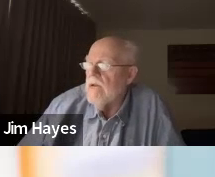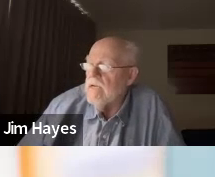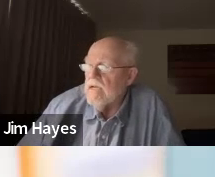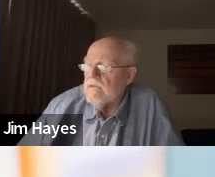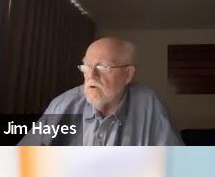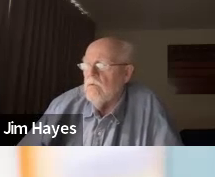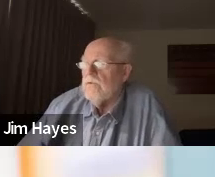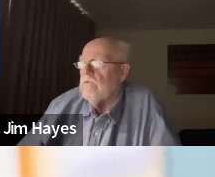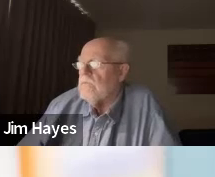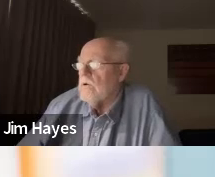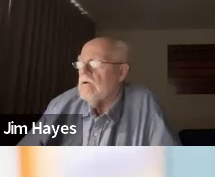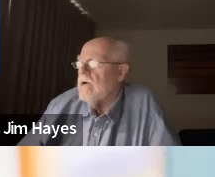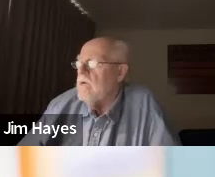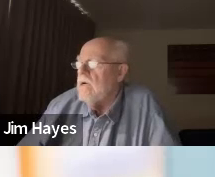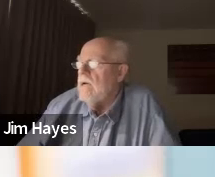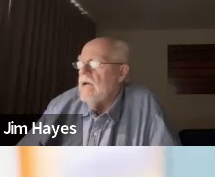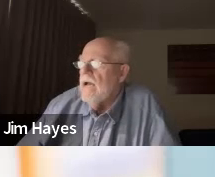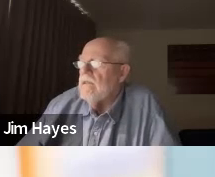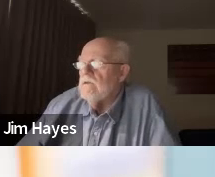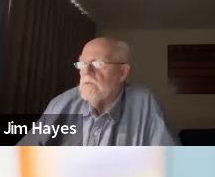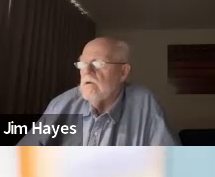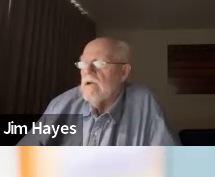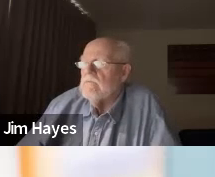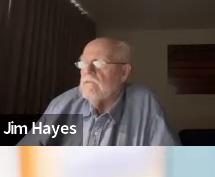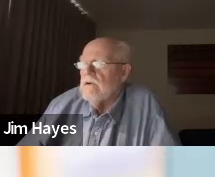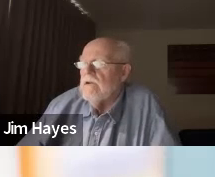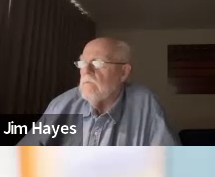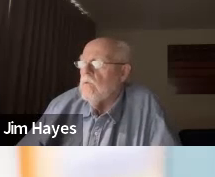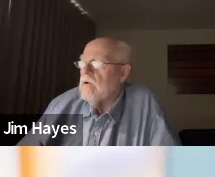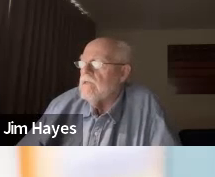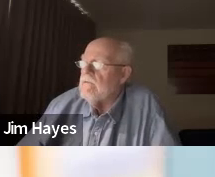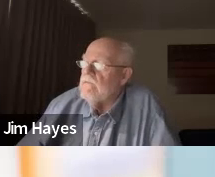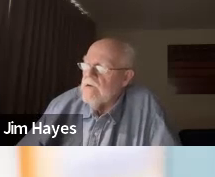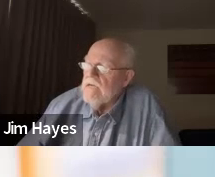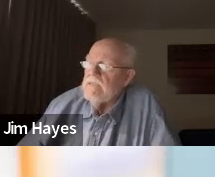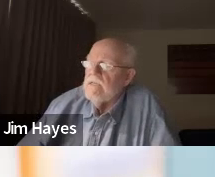and a troubled youth program. And those first programs are very important. They're very easy